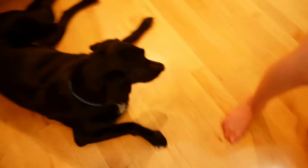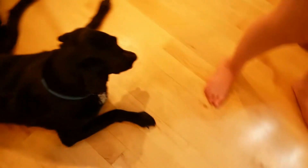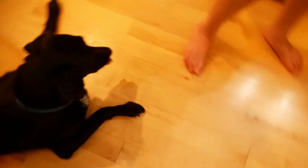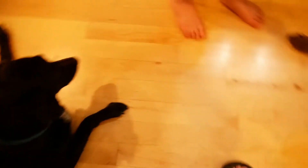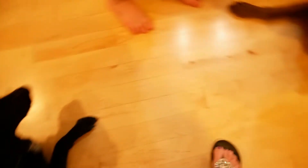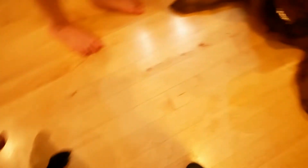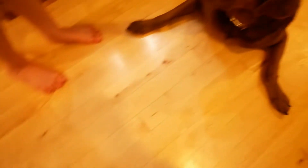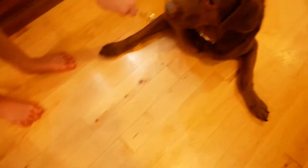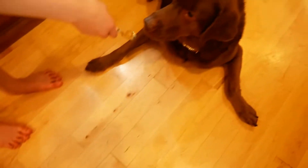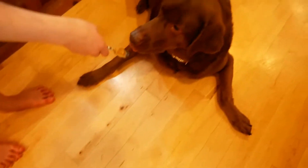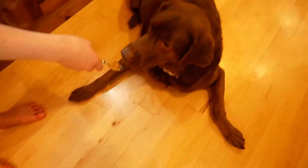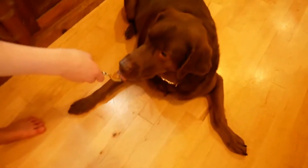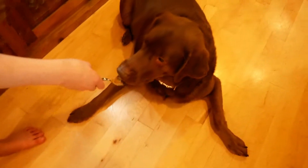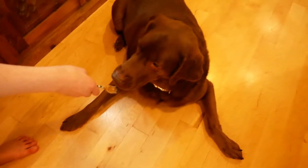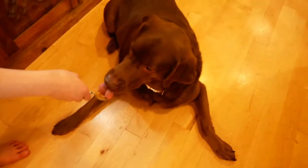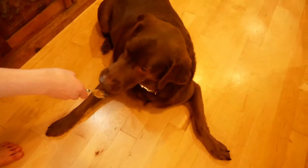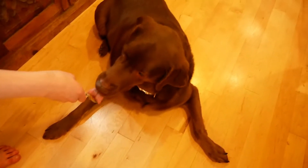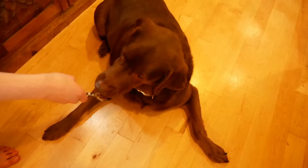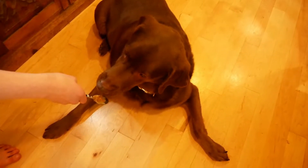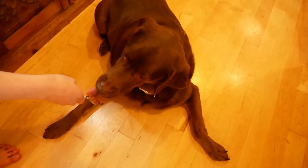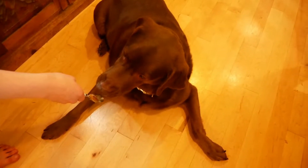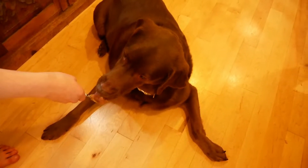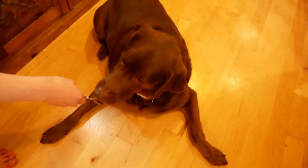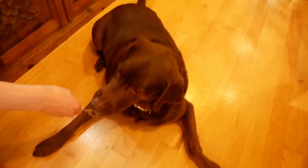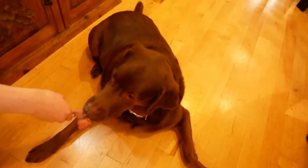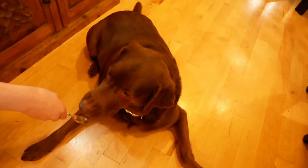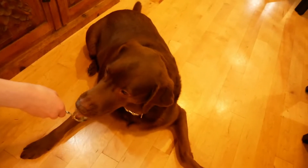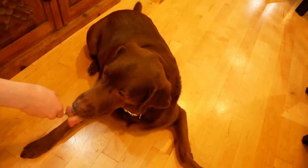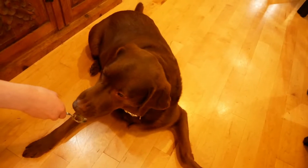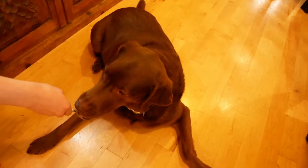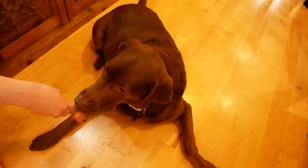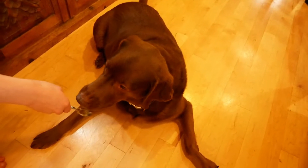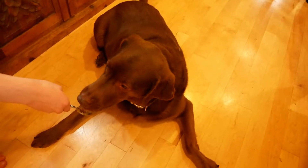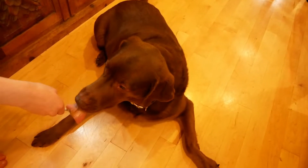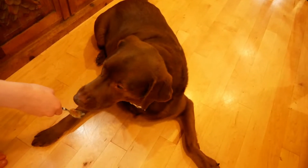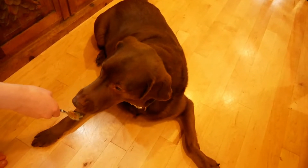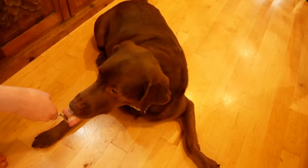i was going to share with you guys about Tex so you have to and tony you have to learn a little